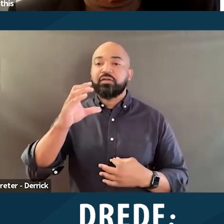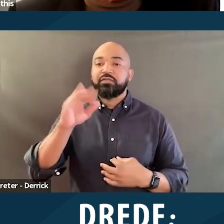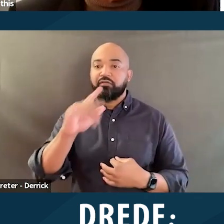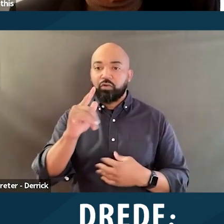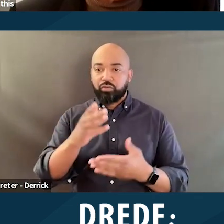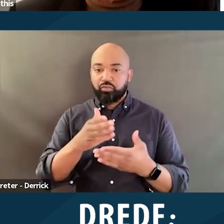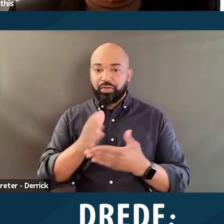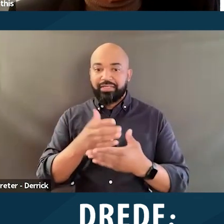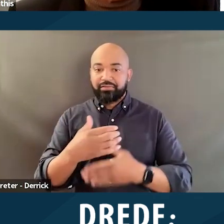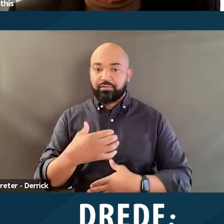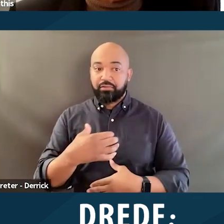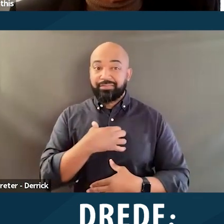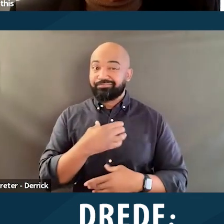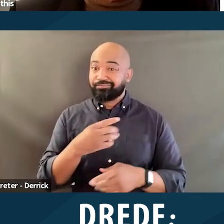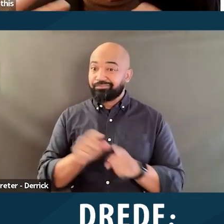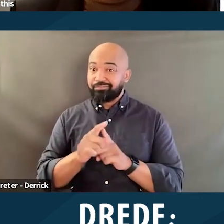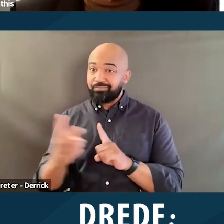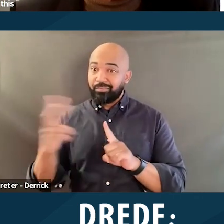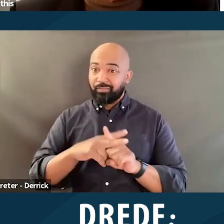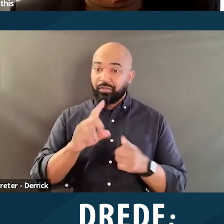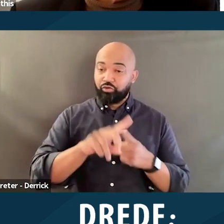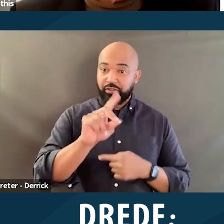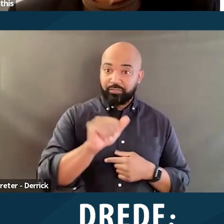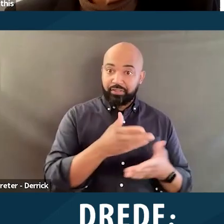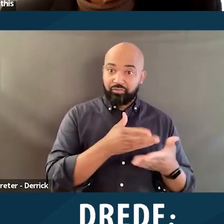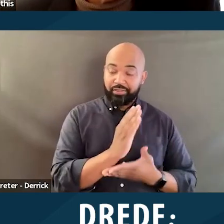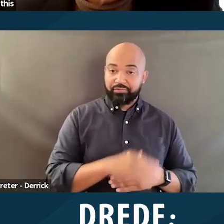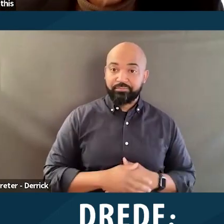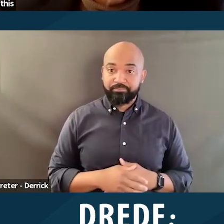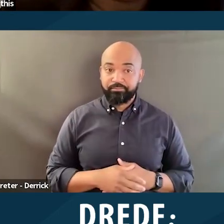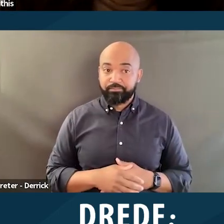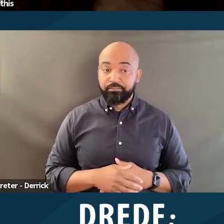well‑known as the most difficult court in the country for Civil Rights‑type claims and that